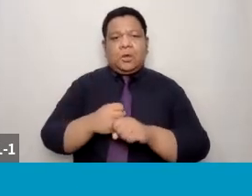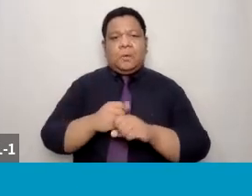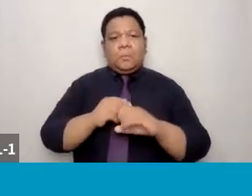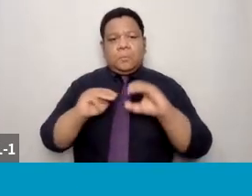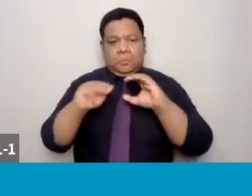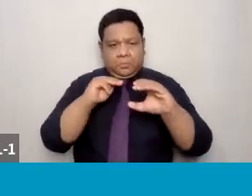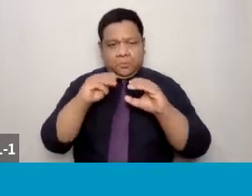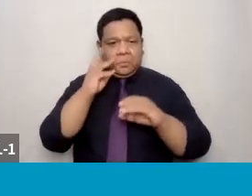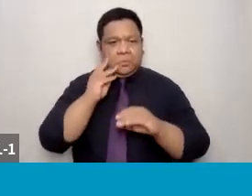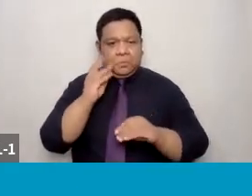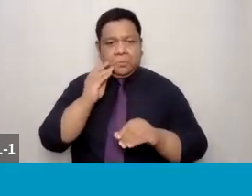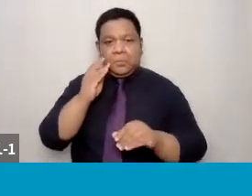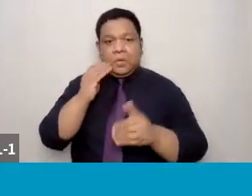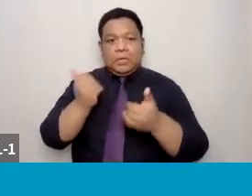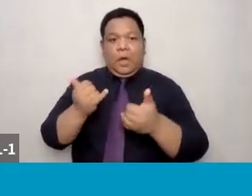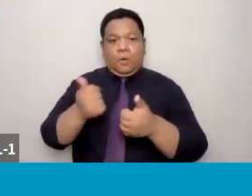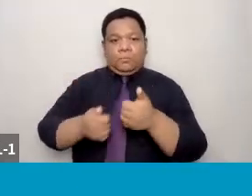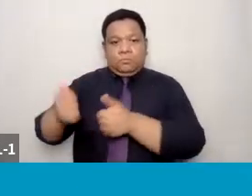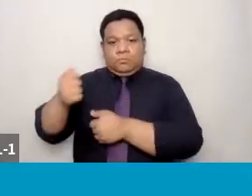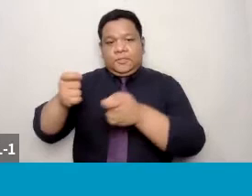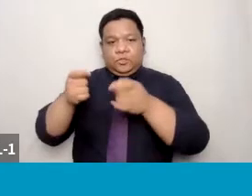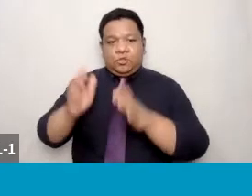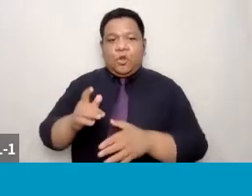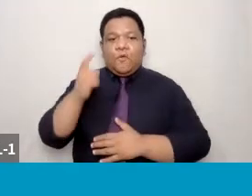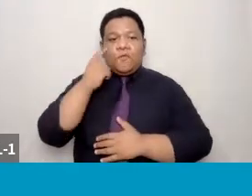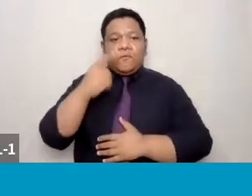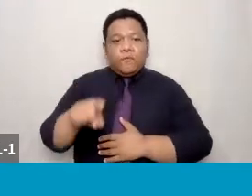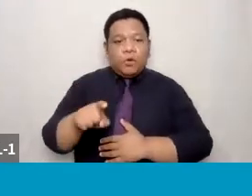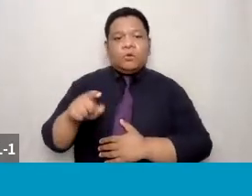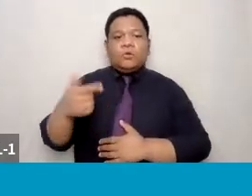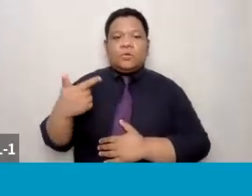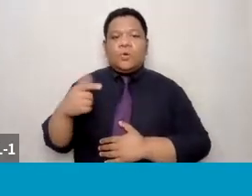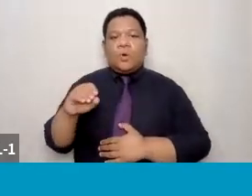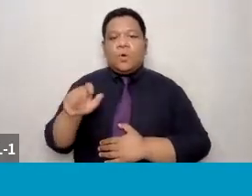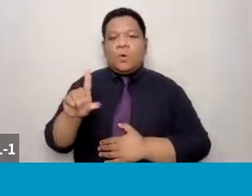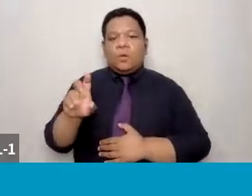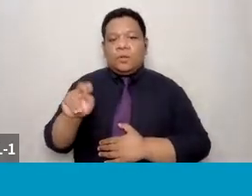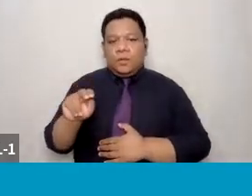She is the current Managing Director of Golden Arches Development Corporation or McDonalds Philippines.